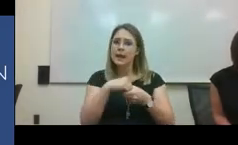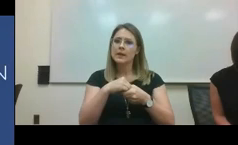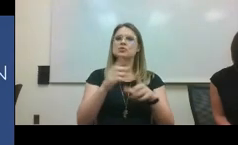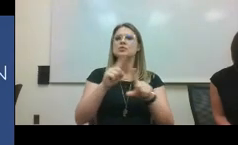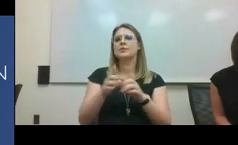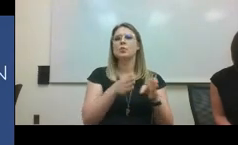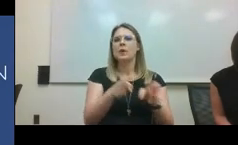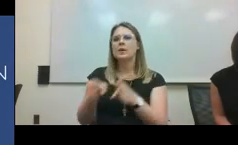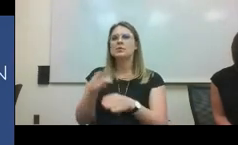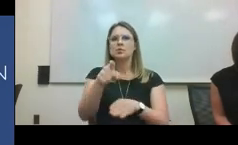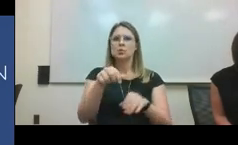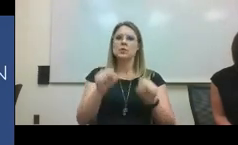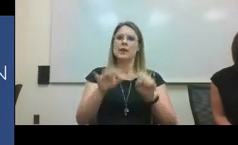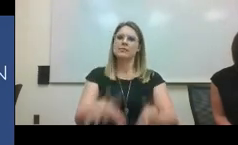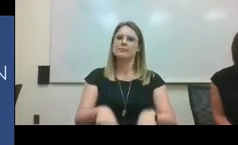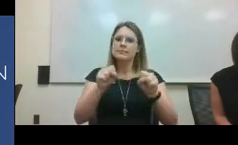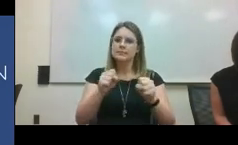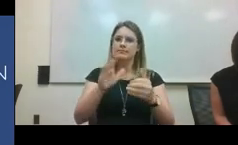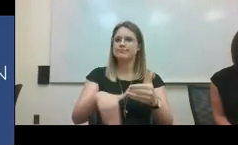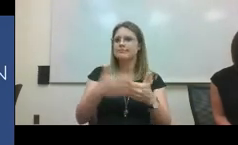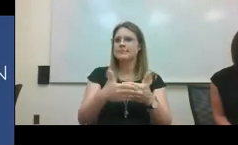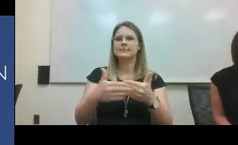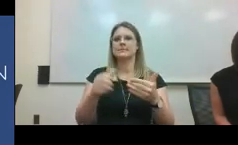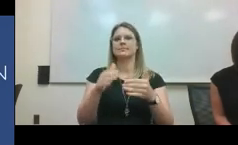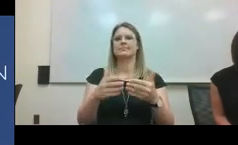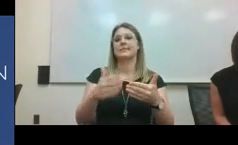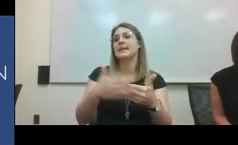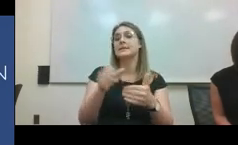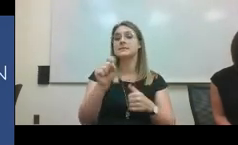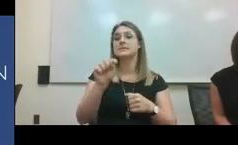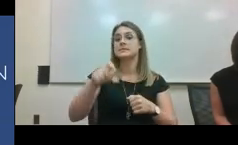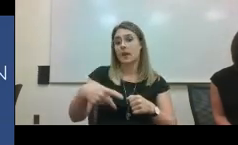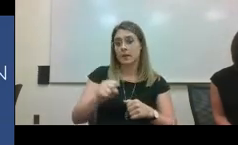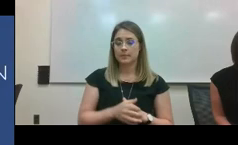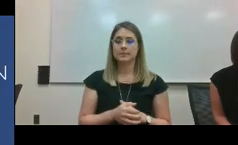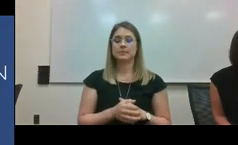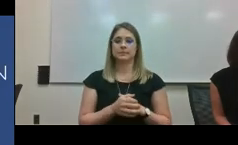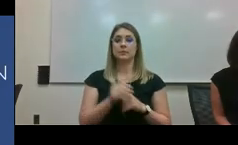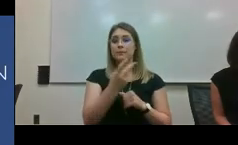of assessments or their next steps for this. I think one of the main things that I also really wanna highlight is,